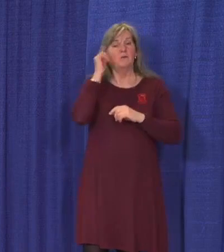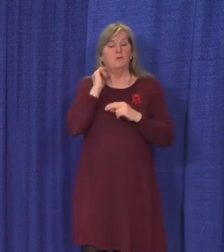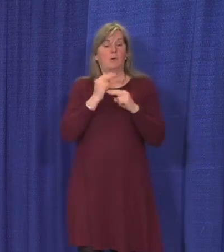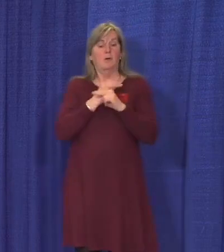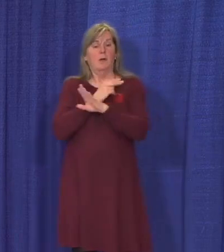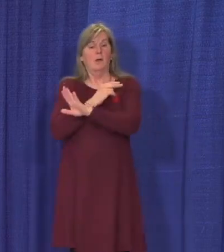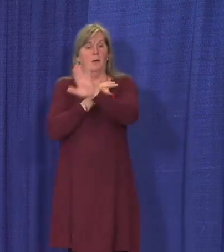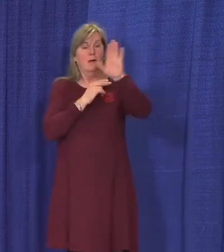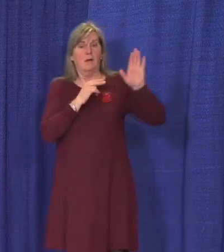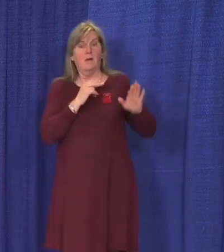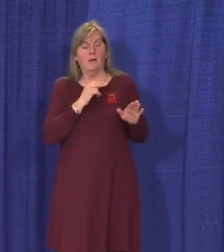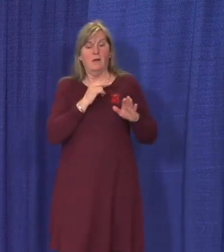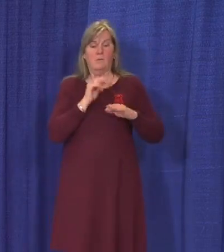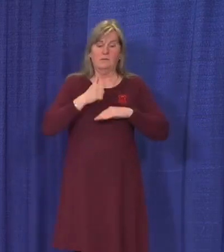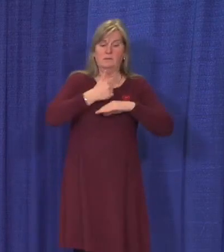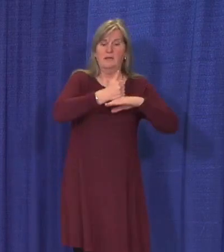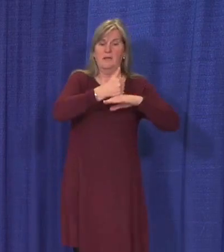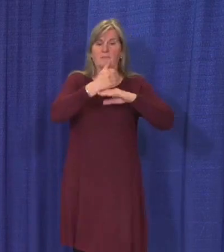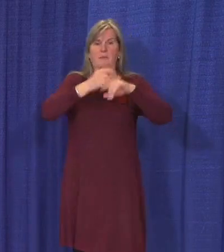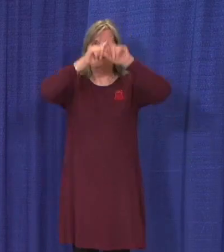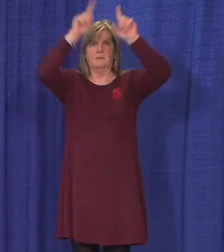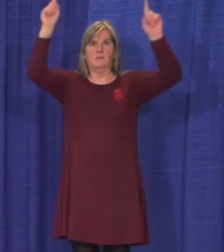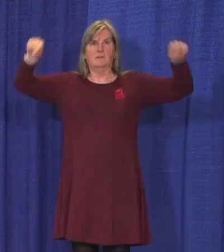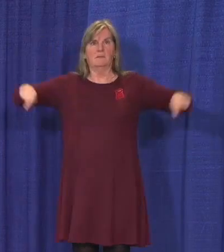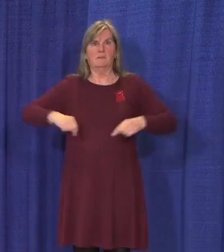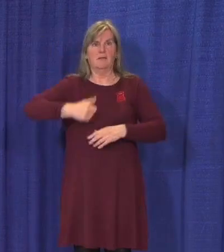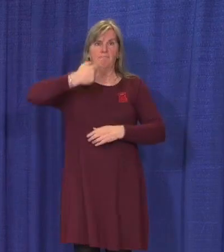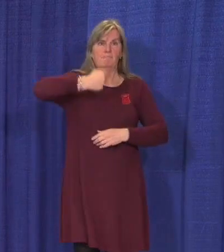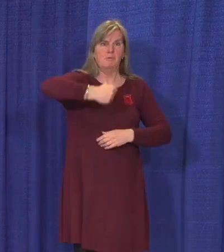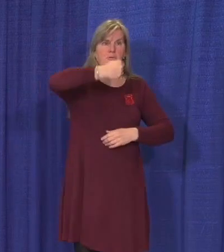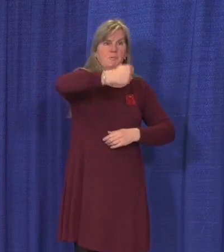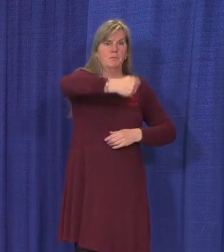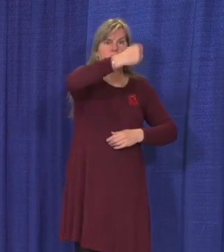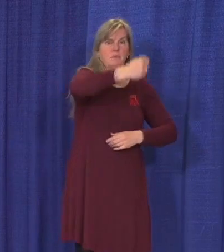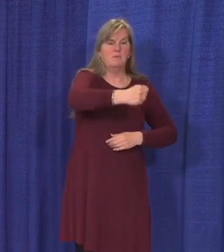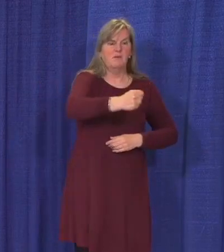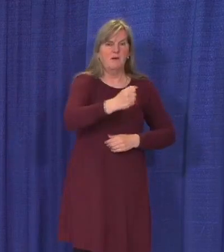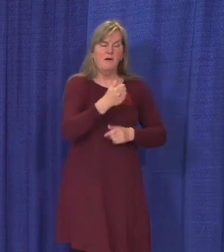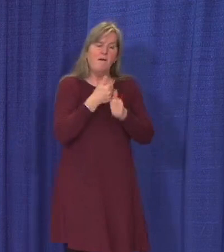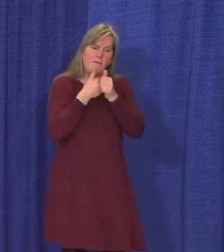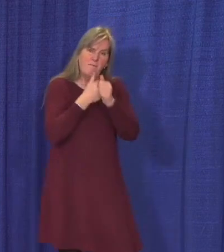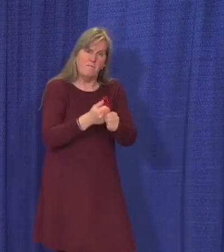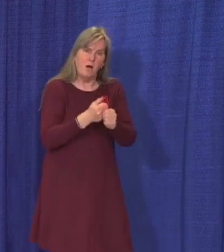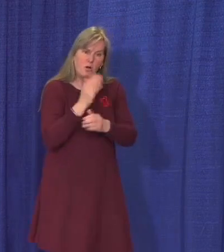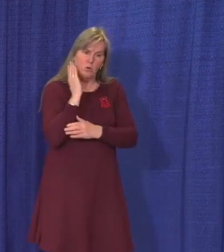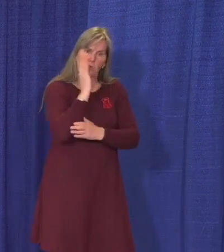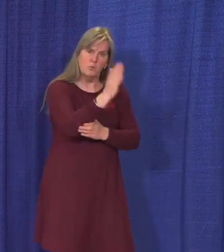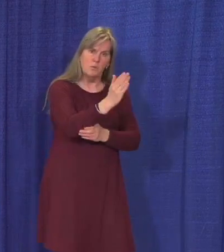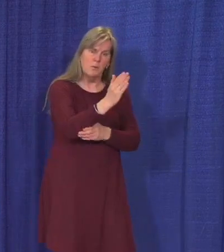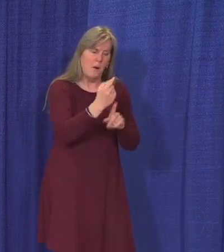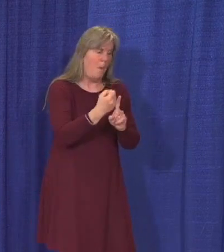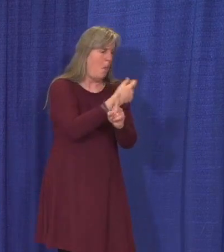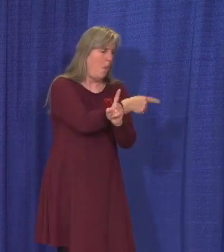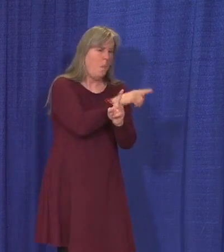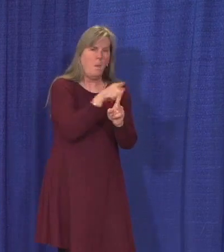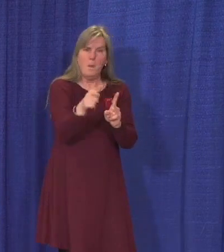guidance, avoid making unnecessary stops, wear a mask outside and practice physical